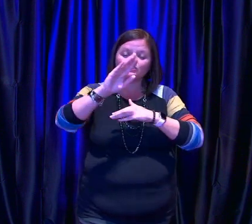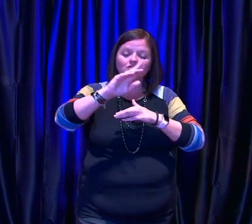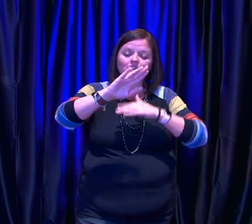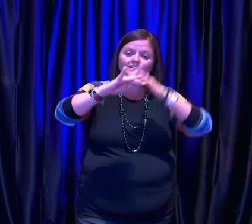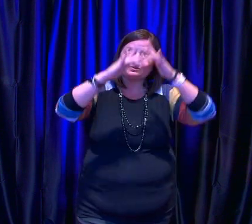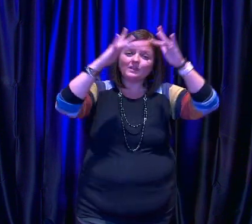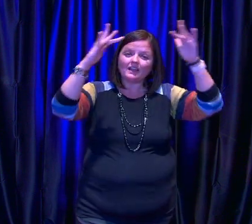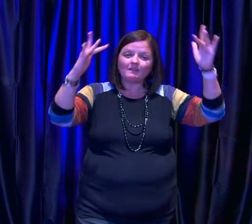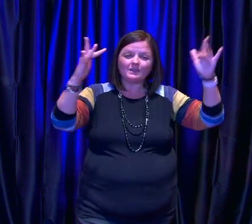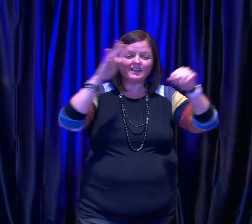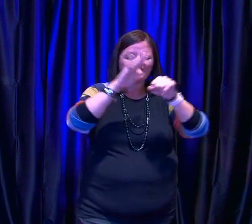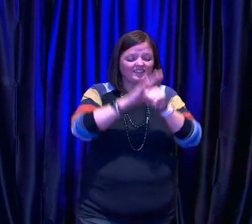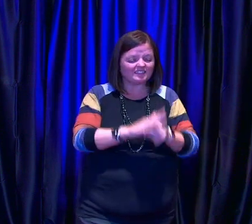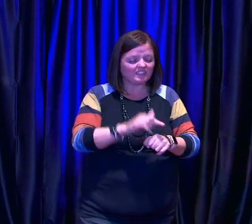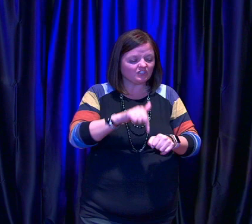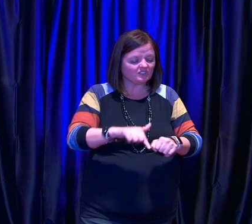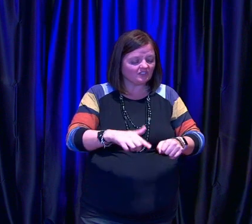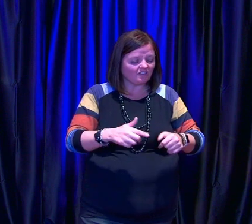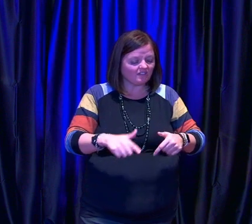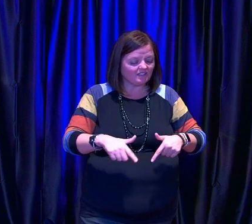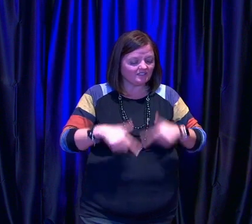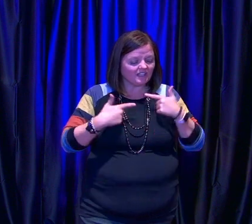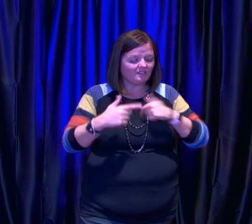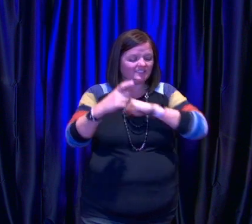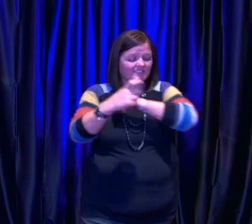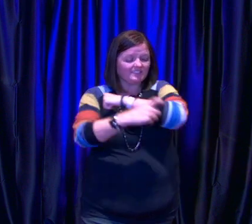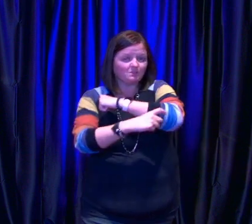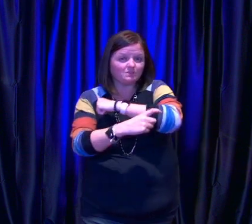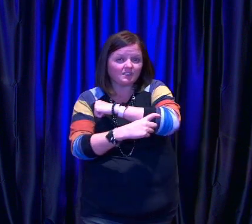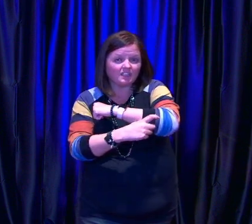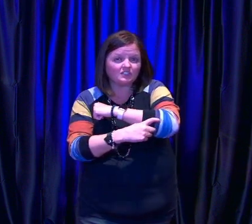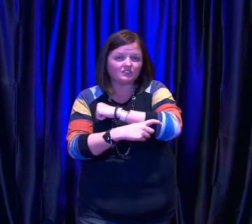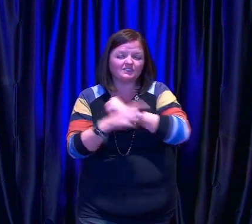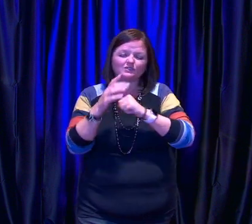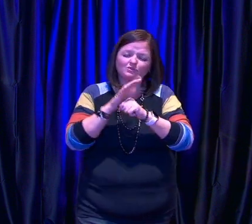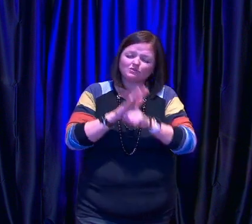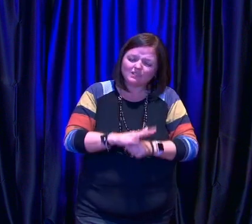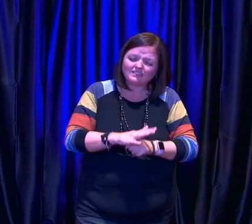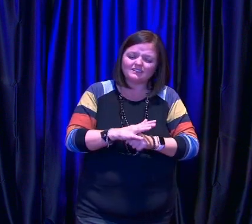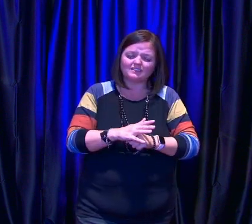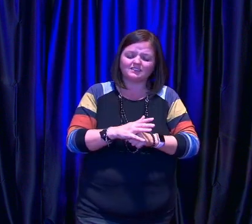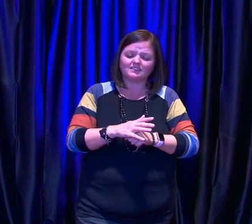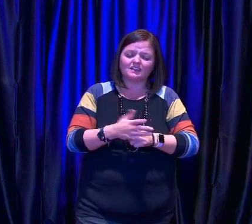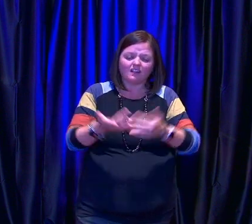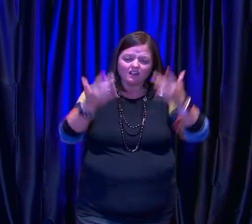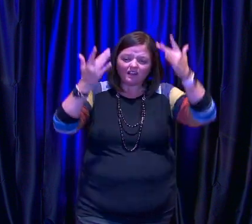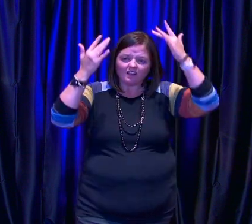tensions of this life the temptations of this life that the stresses and the hassles will all be gone